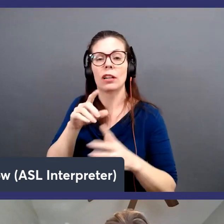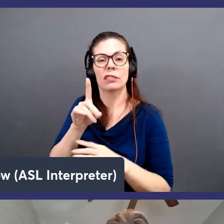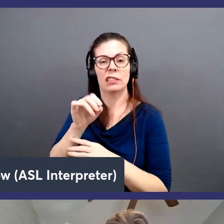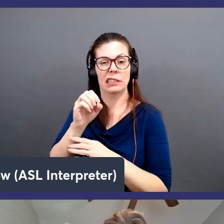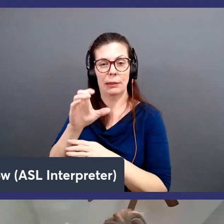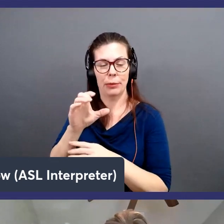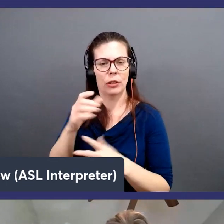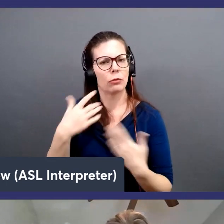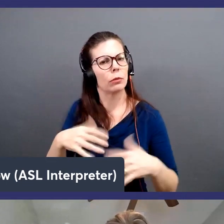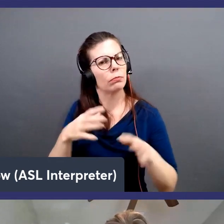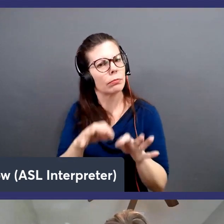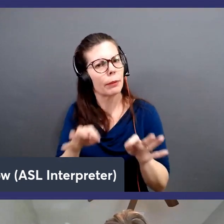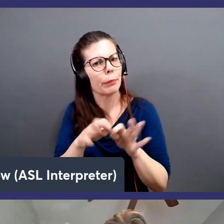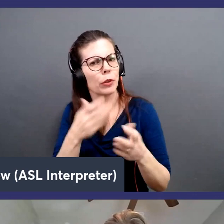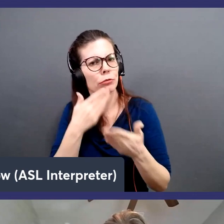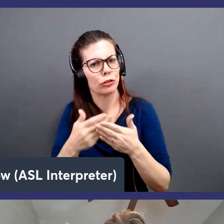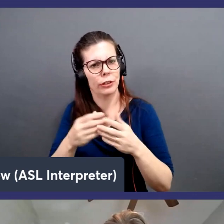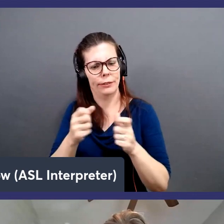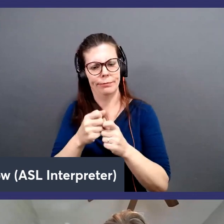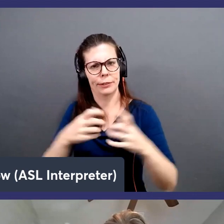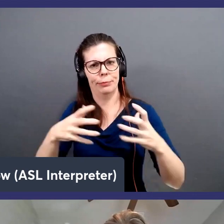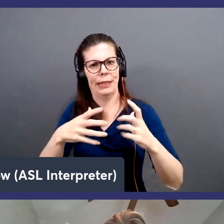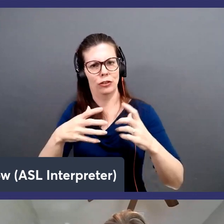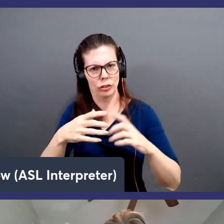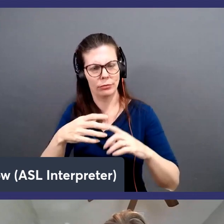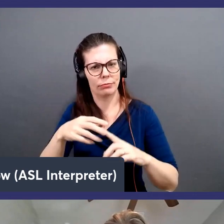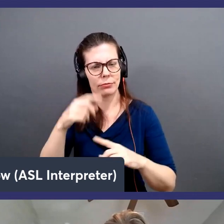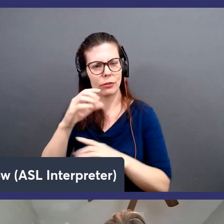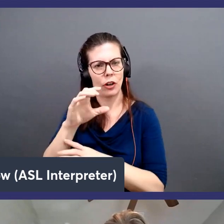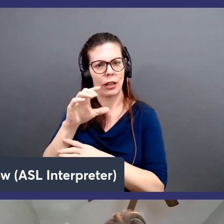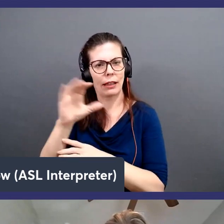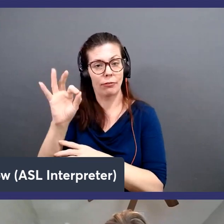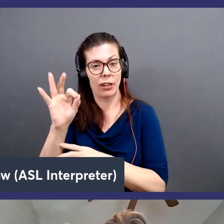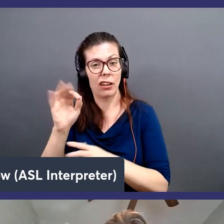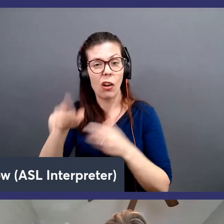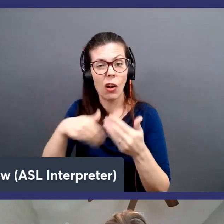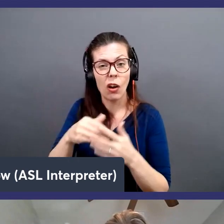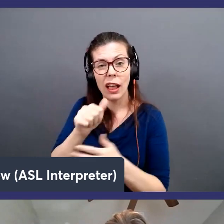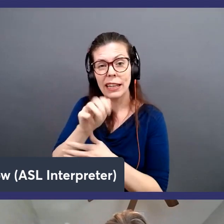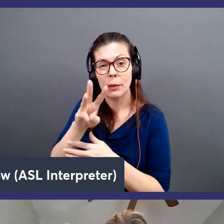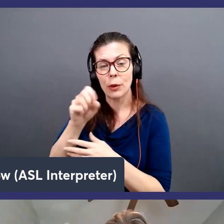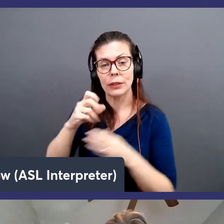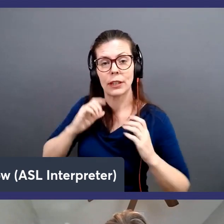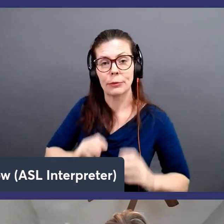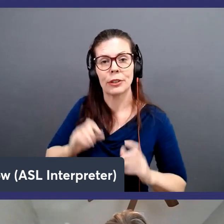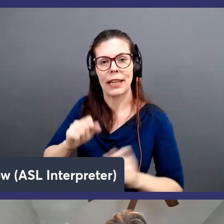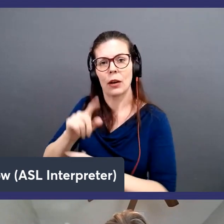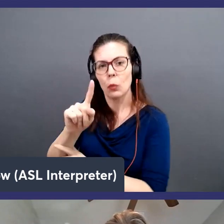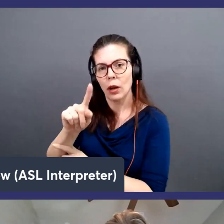for CloudFront. Every AWS customer can now get a terabyte of data transfer out of CloudFront for free,